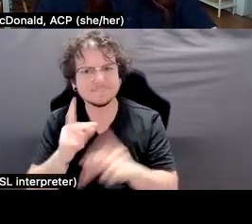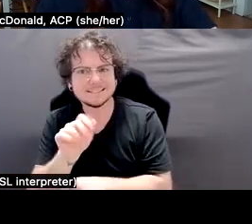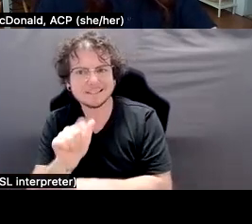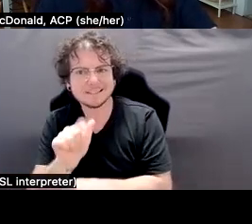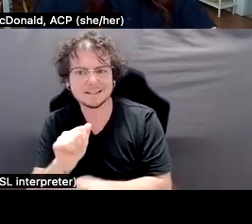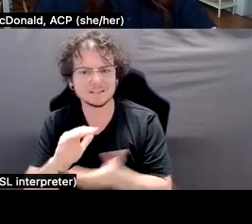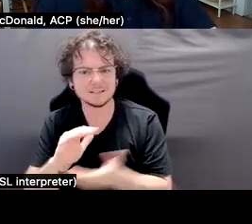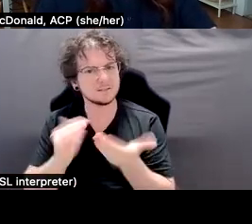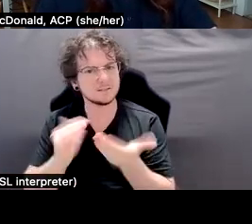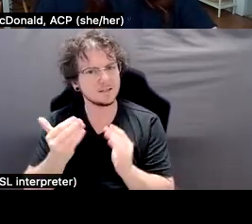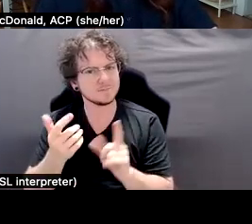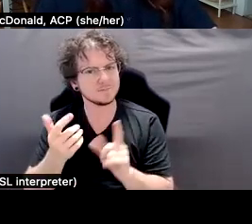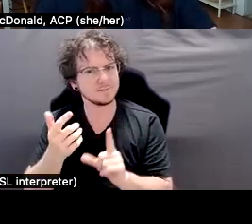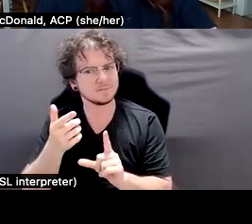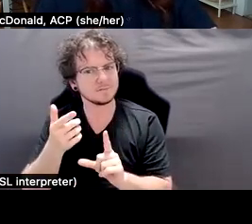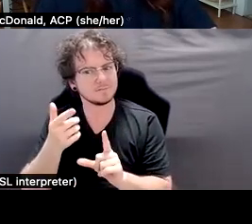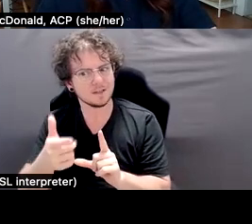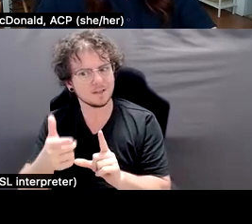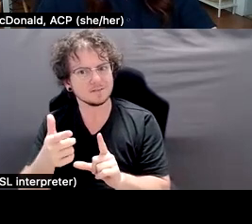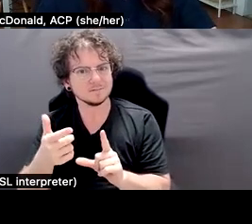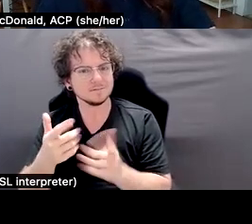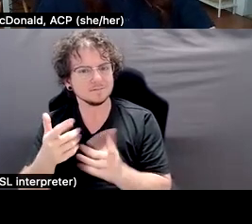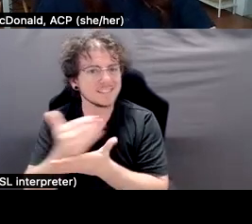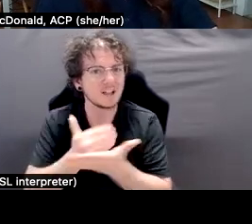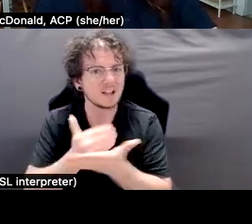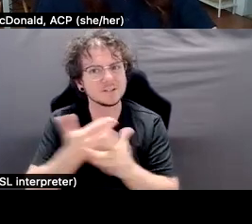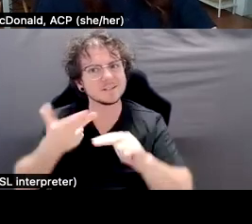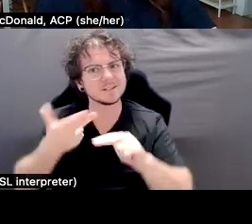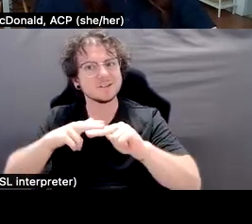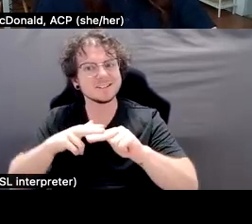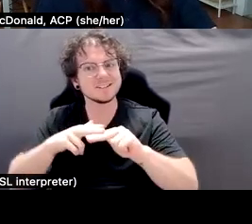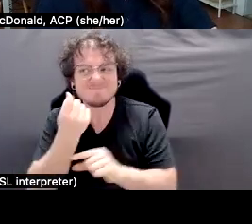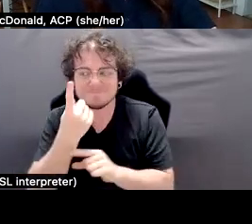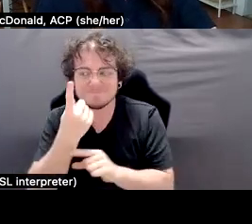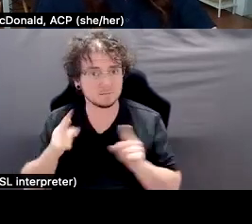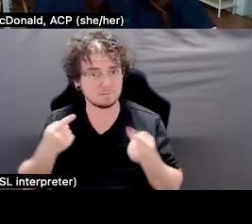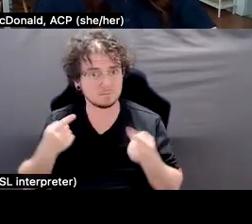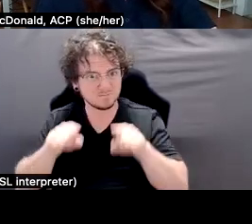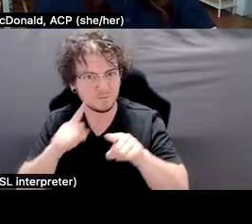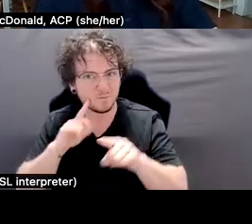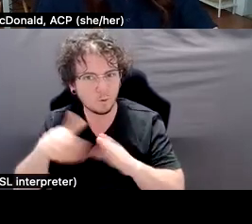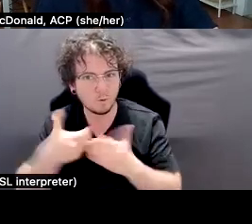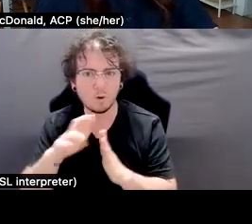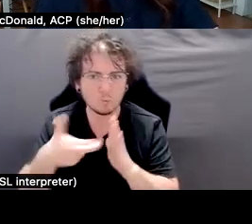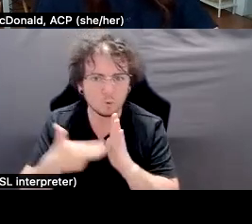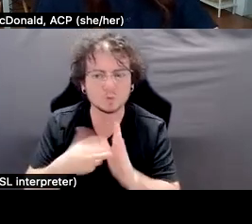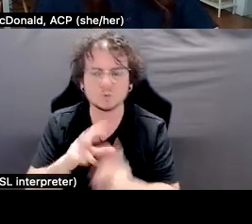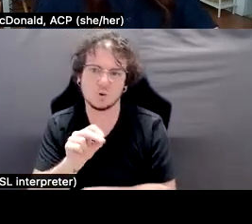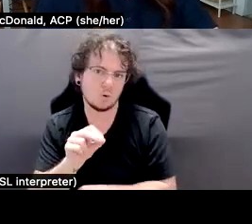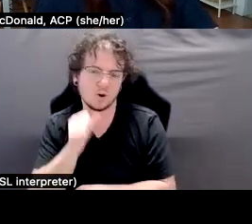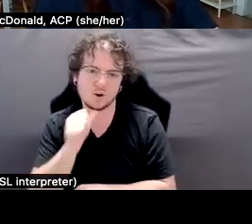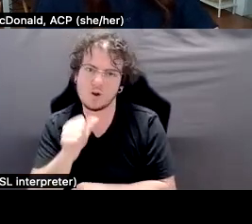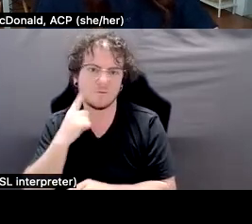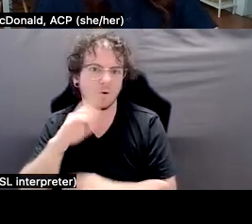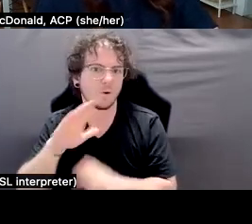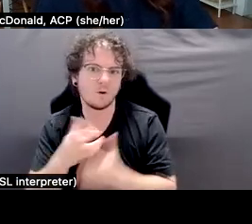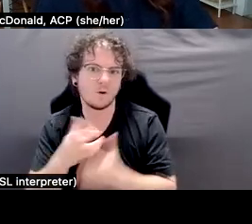But gains are not consistent across all roles or all demographics, as we'll see later. Furthermore,